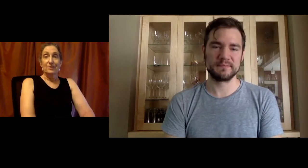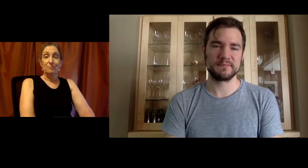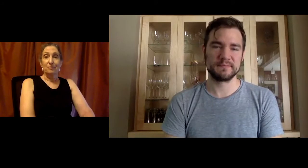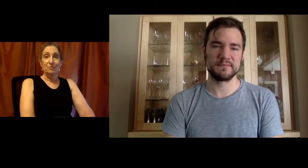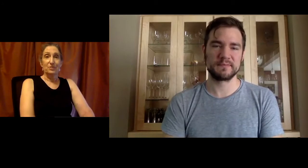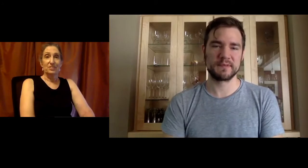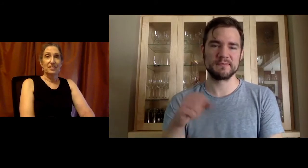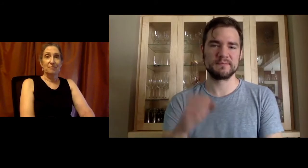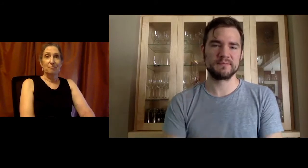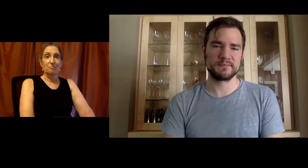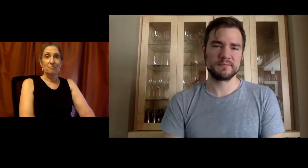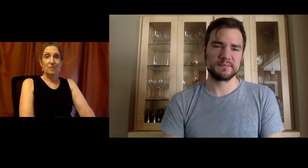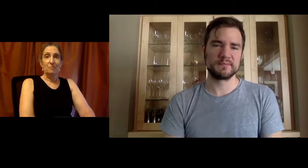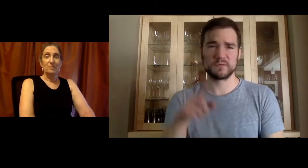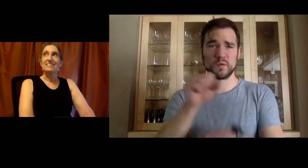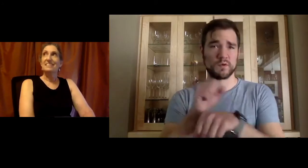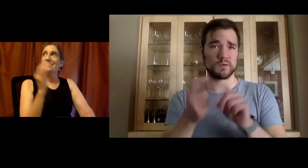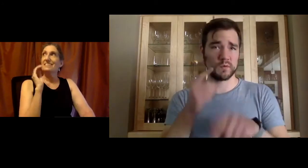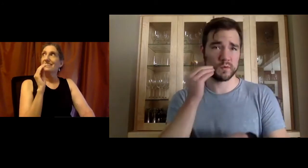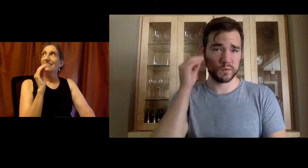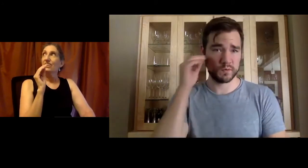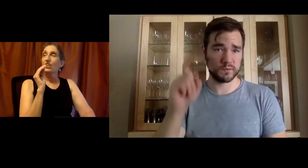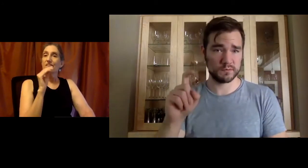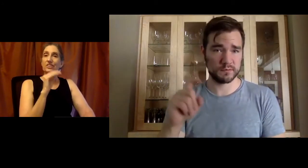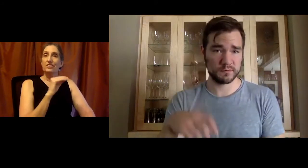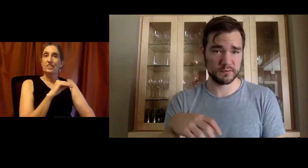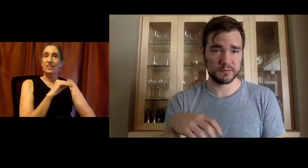So we'll just see, but this is earlier this year.